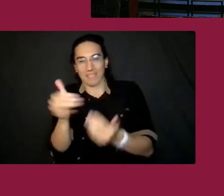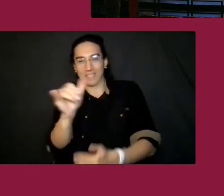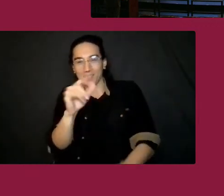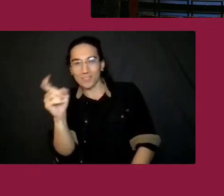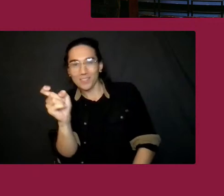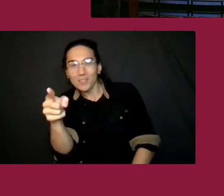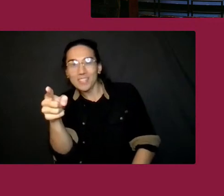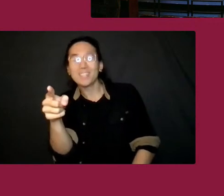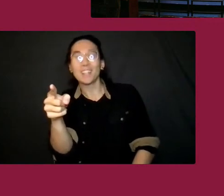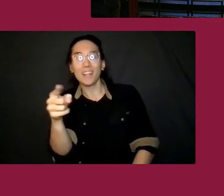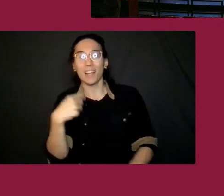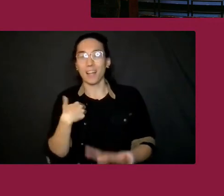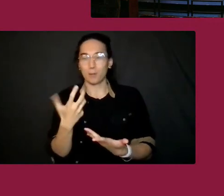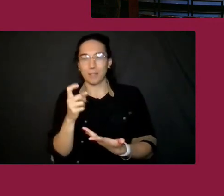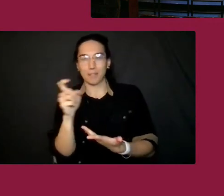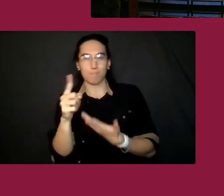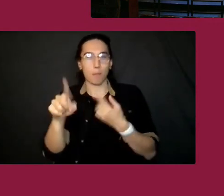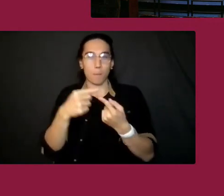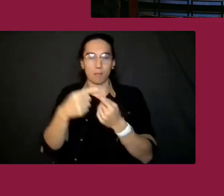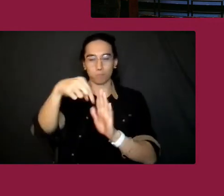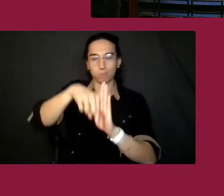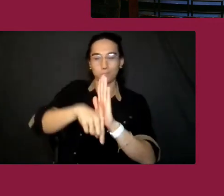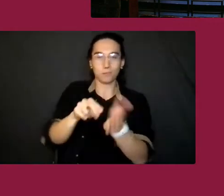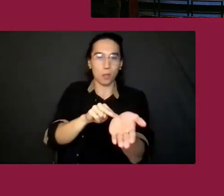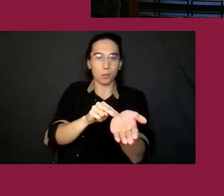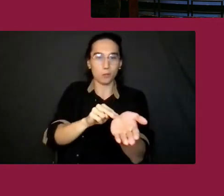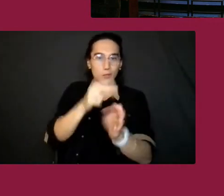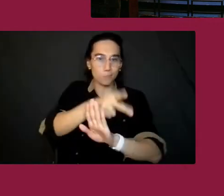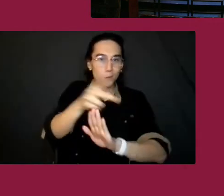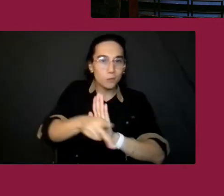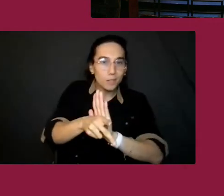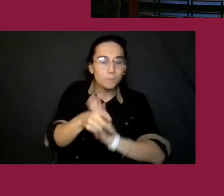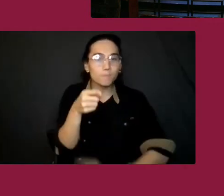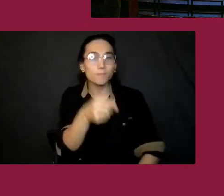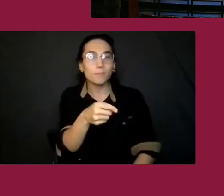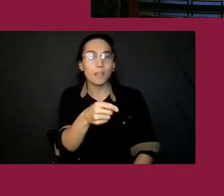the nursing program, and if you felt that the reason the governor